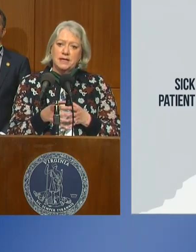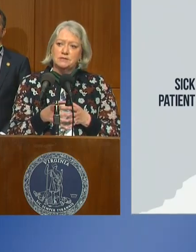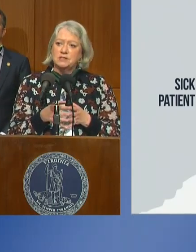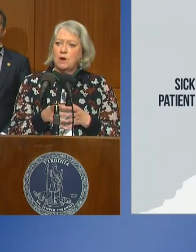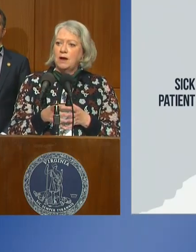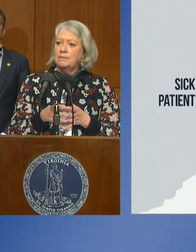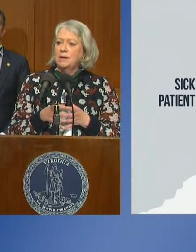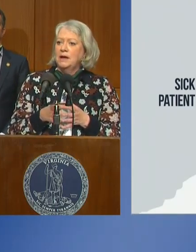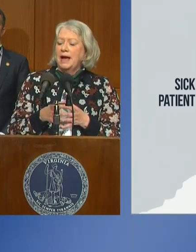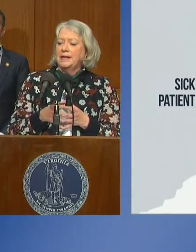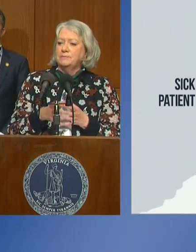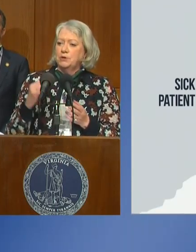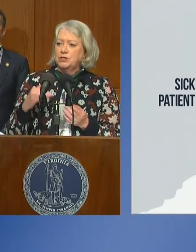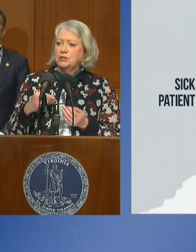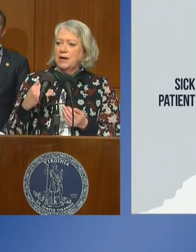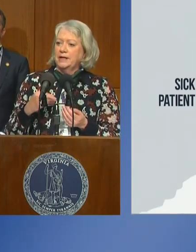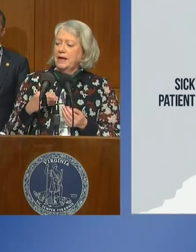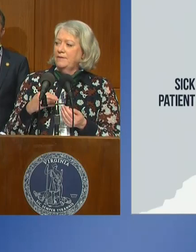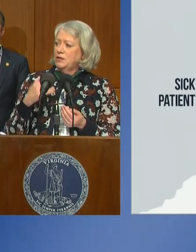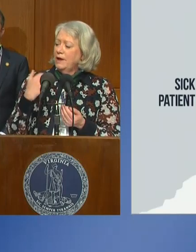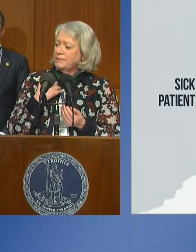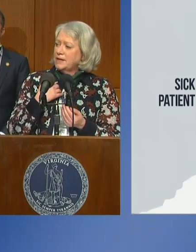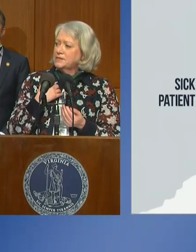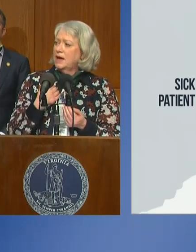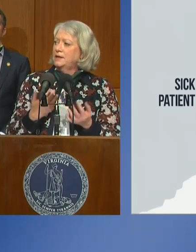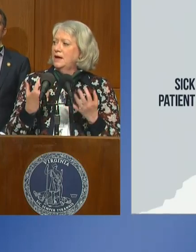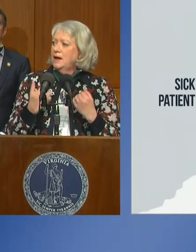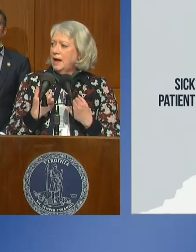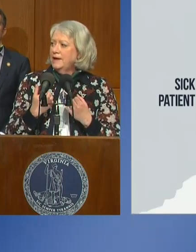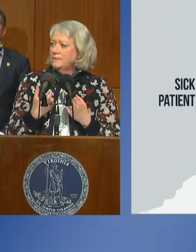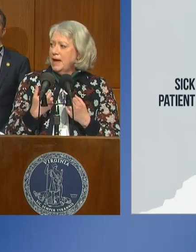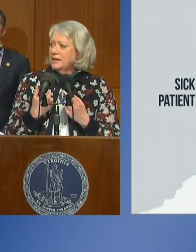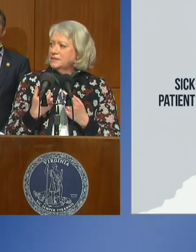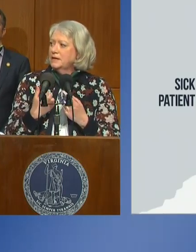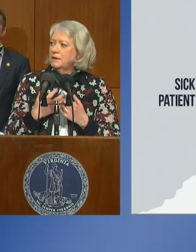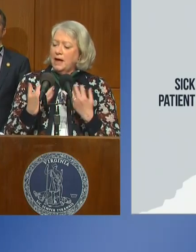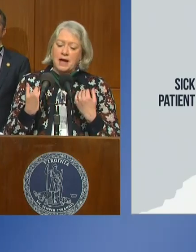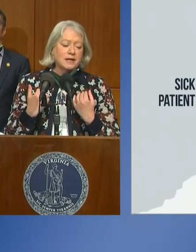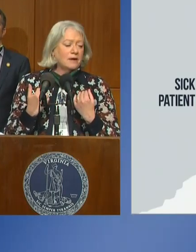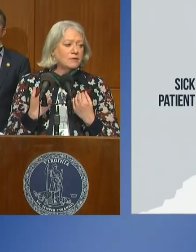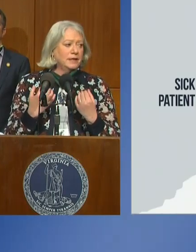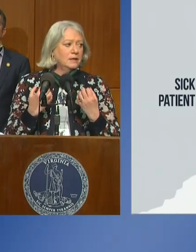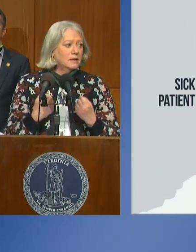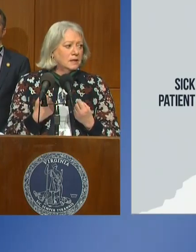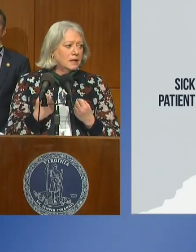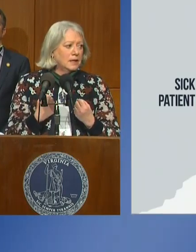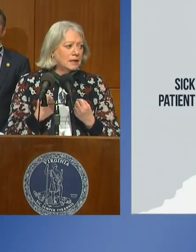WHAT SHE WAS A NINETEEN DID YOU